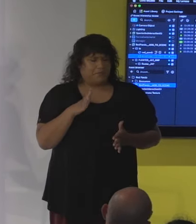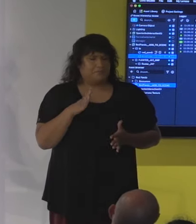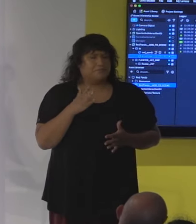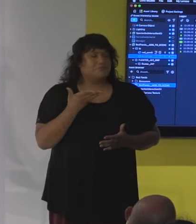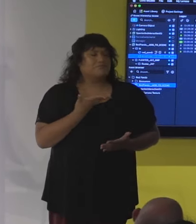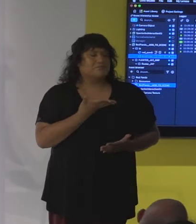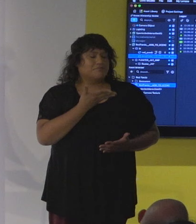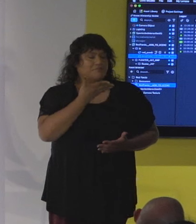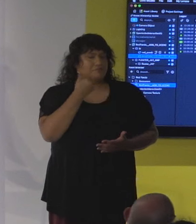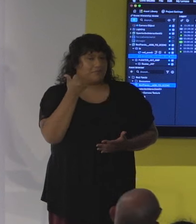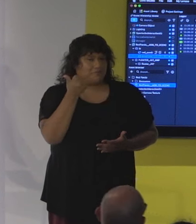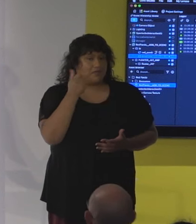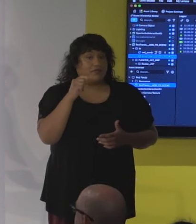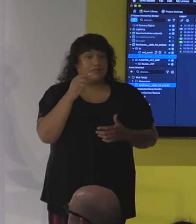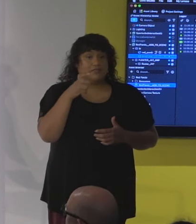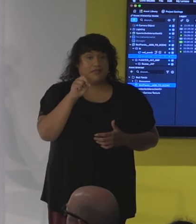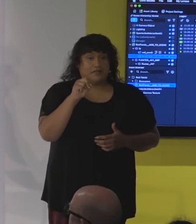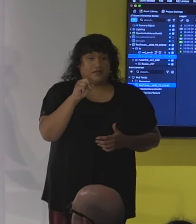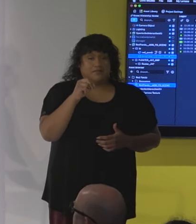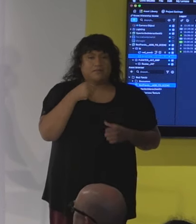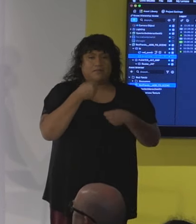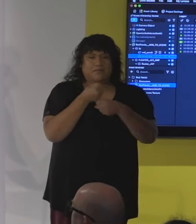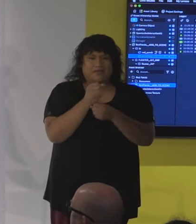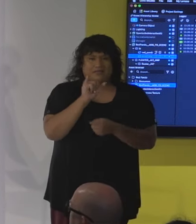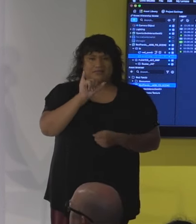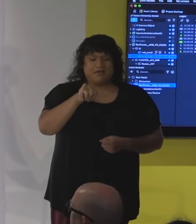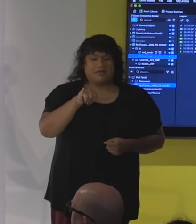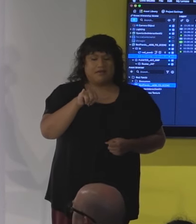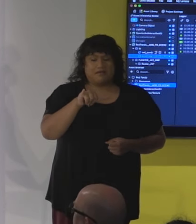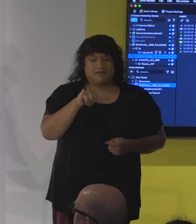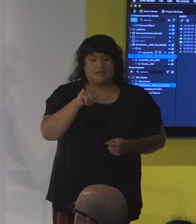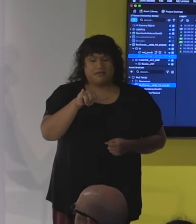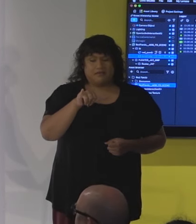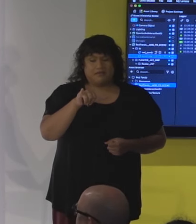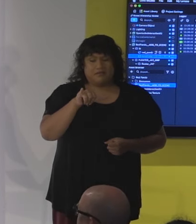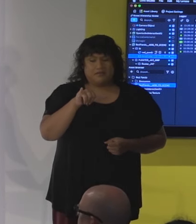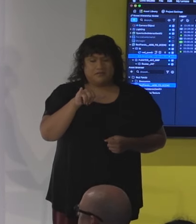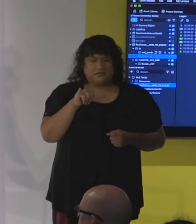And then, let's make like a square, mostly square.